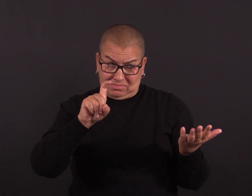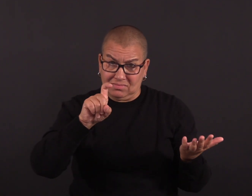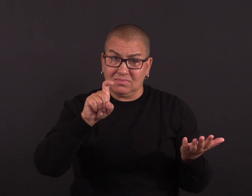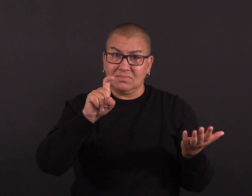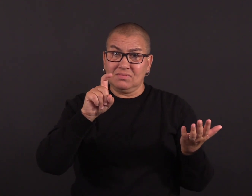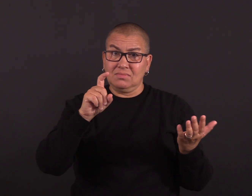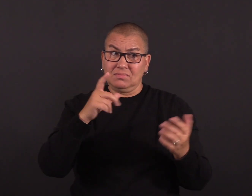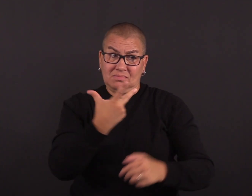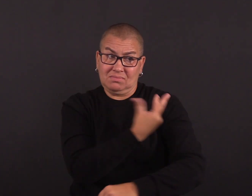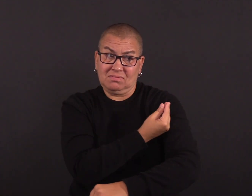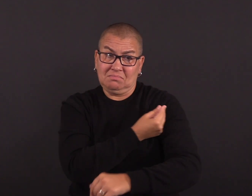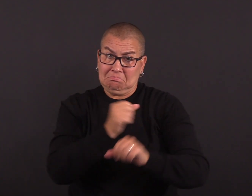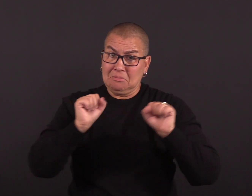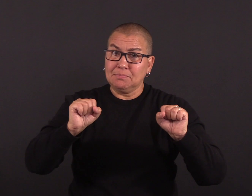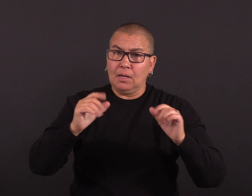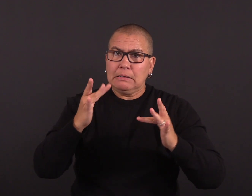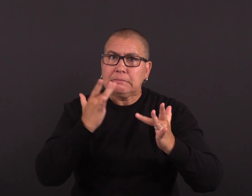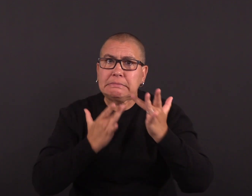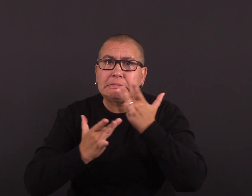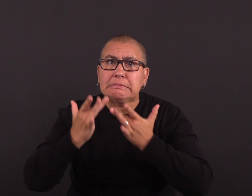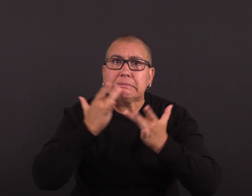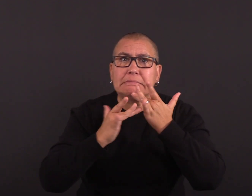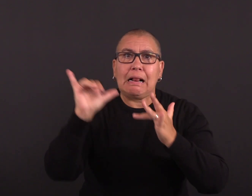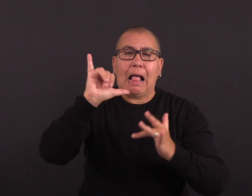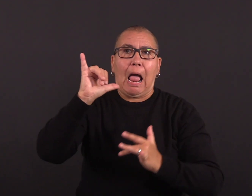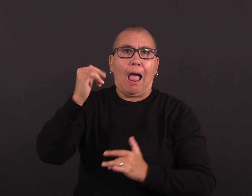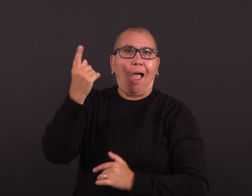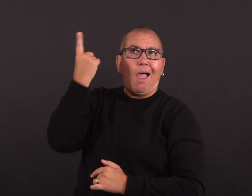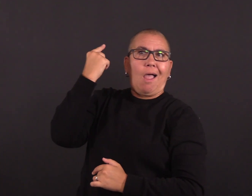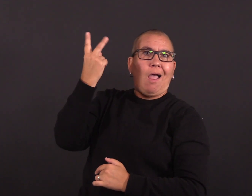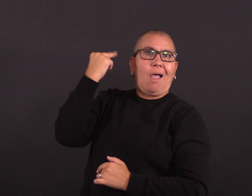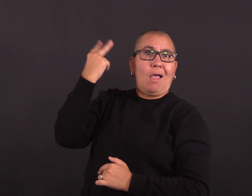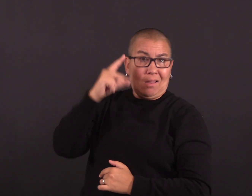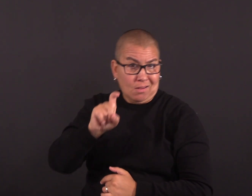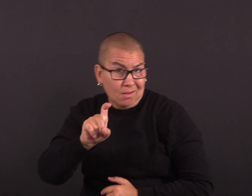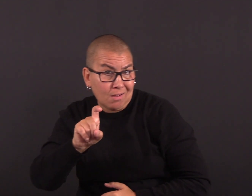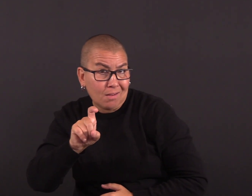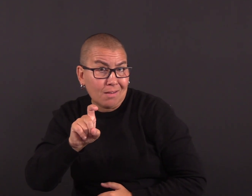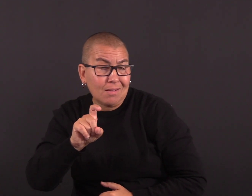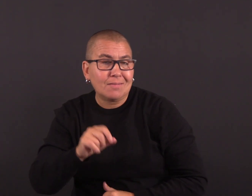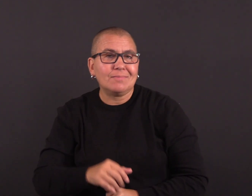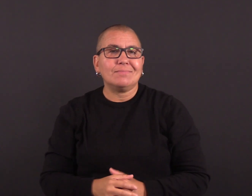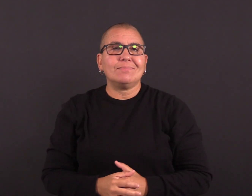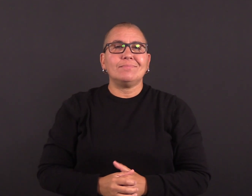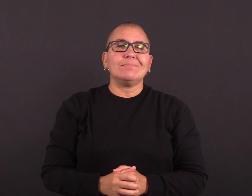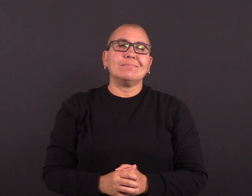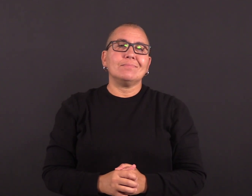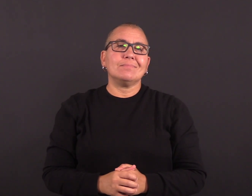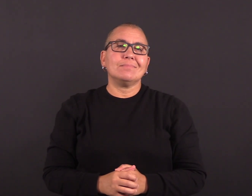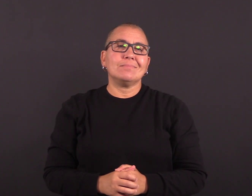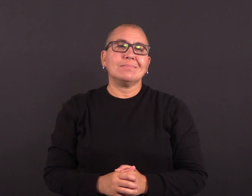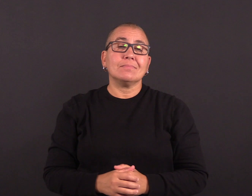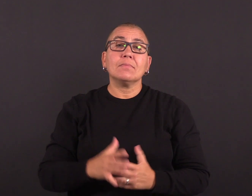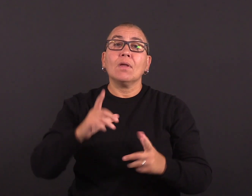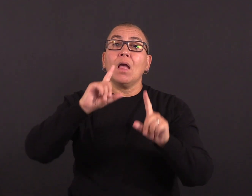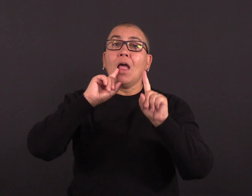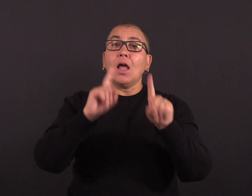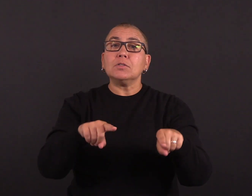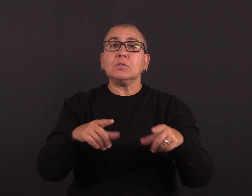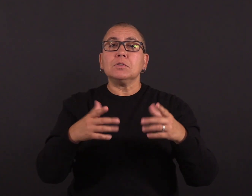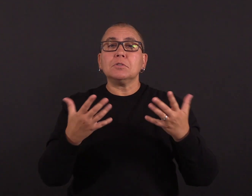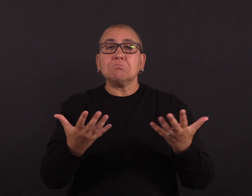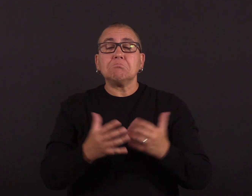but a rush on supplies is not. Only 27% of Minnesotans are considered up to date with federal